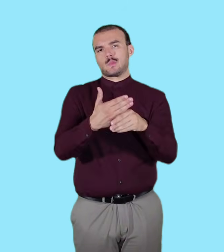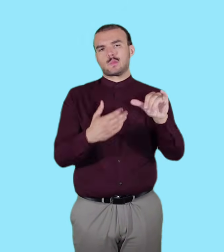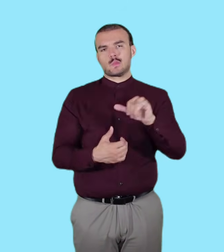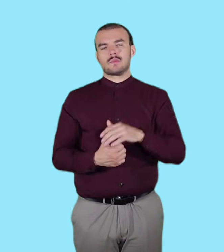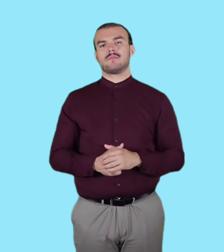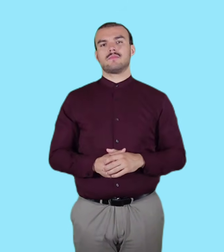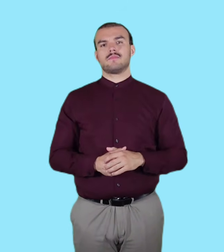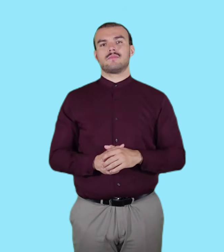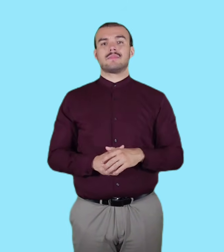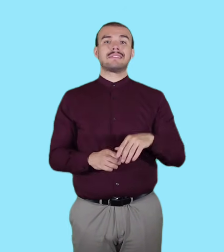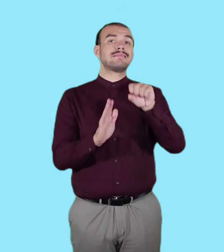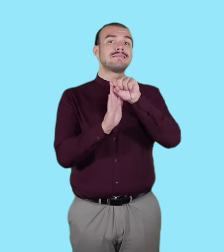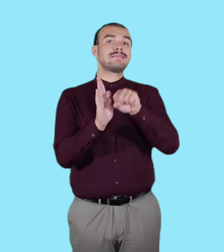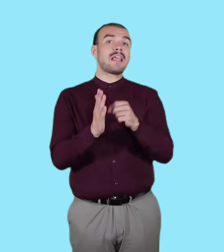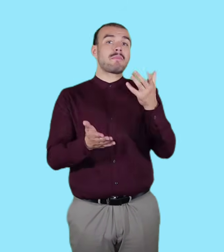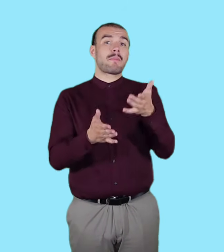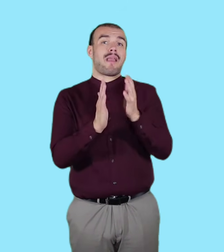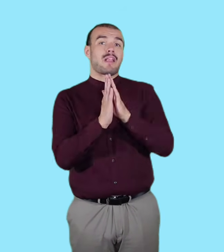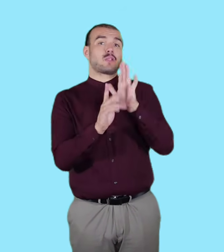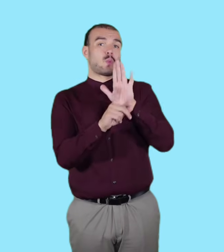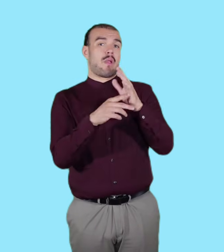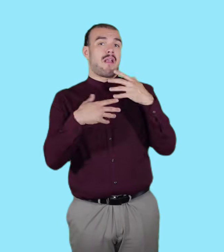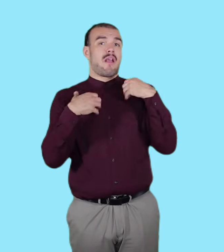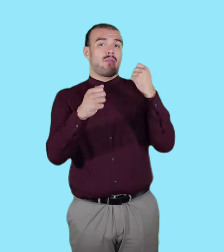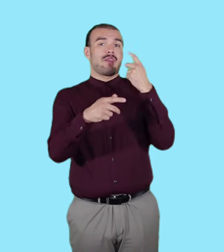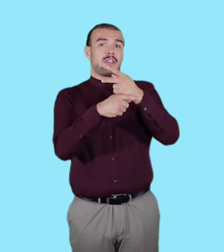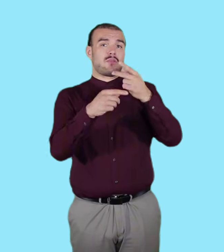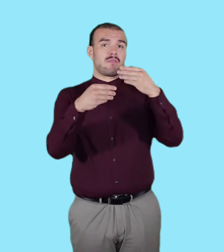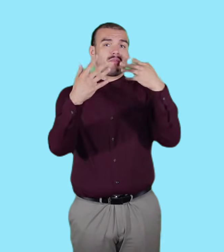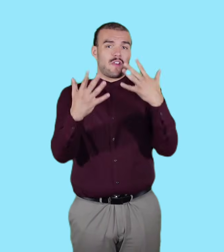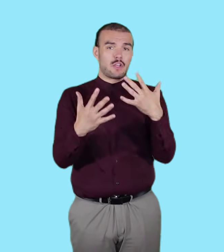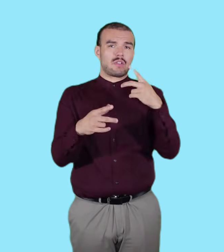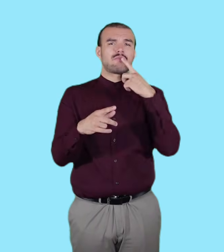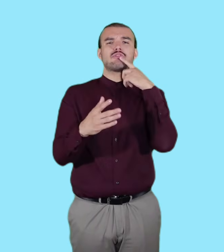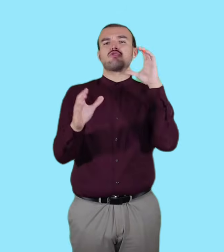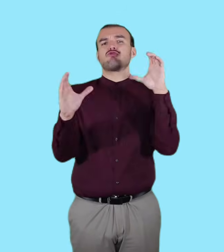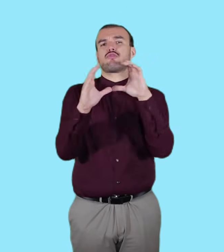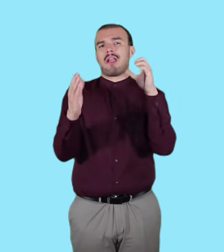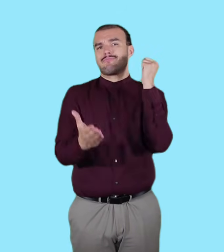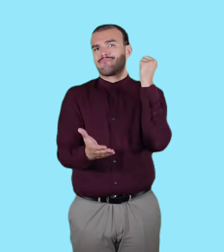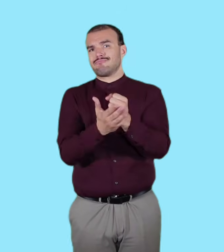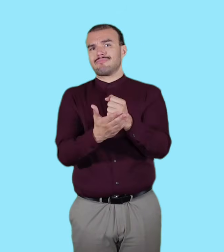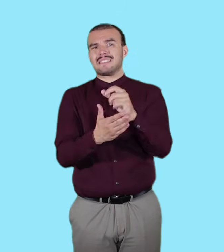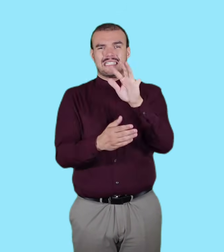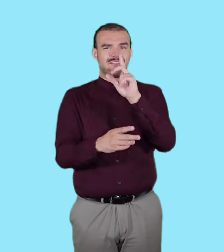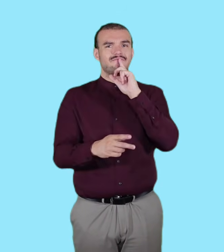The state may also ask your healthcare providers to certify whether you are significantly impaired